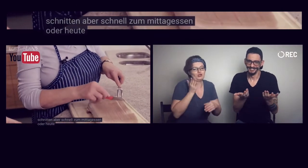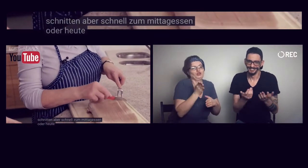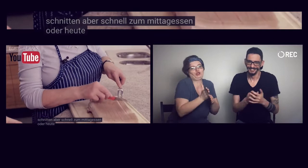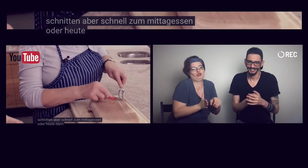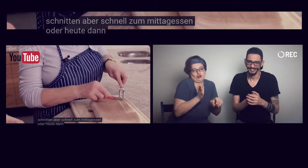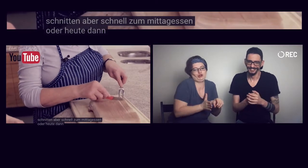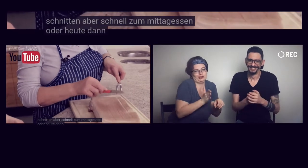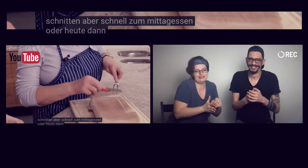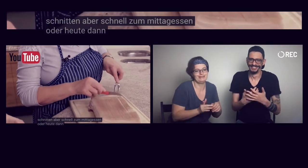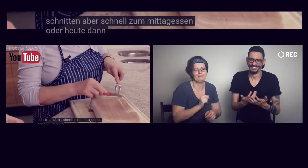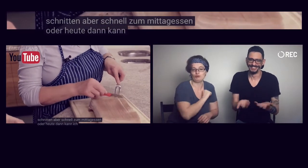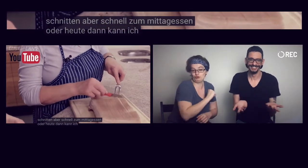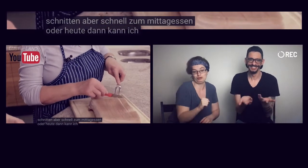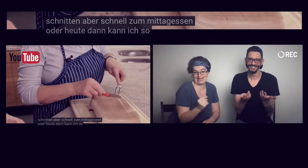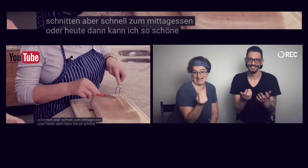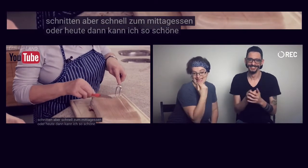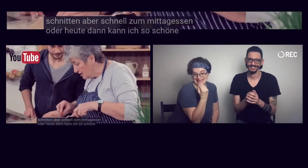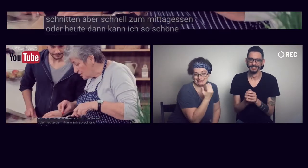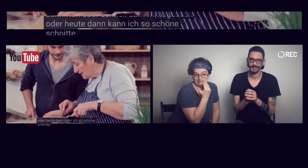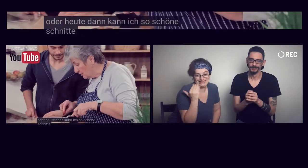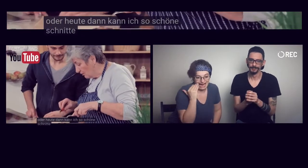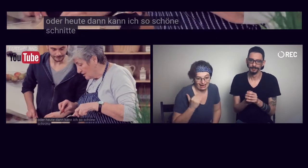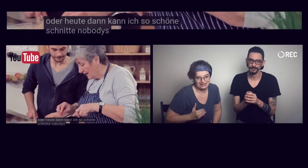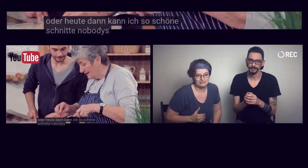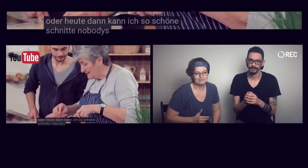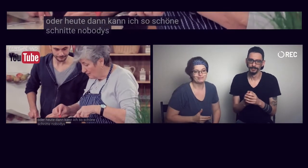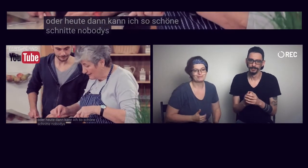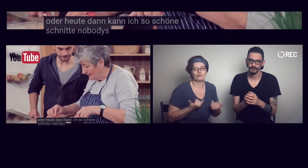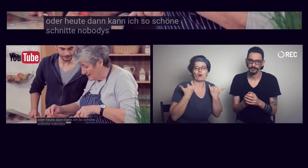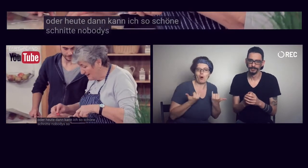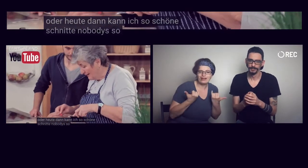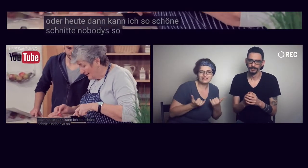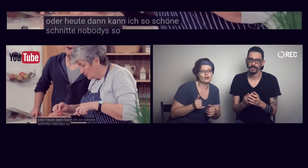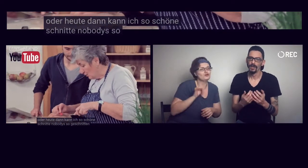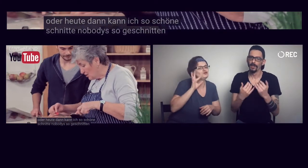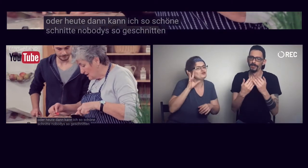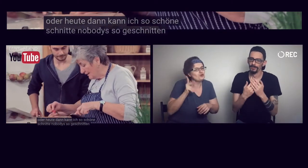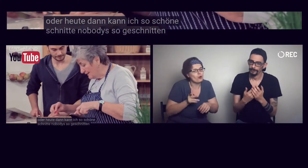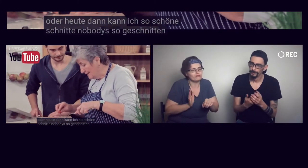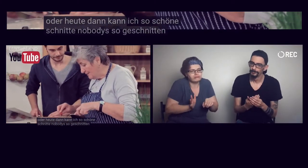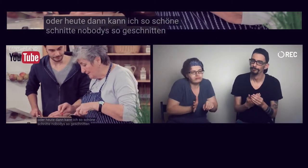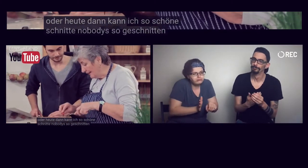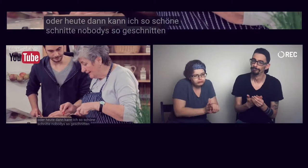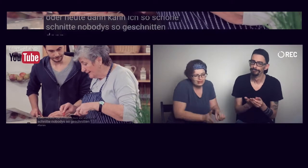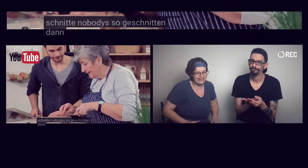[The cuttings have to be eaten quickly by noon.] [Today there it's gonna be a nice cut.]